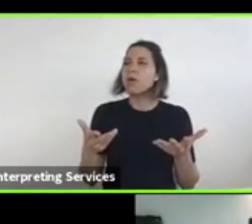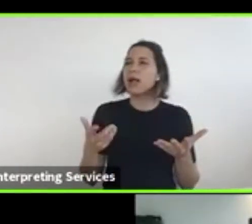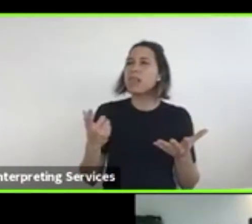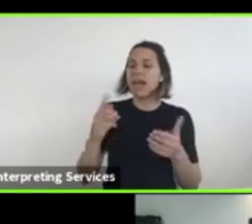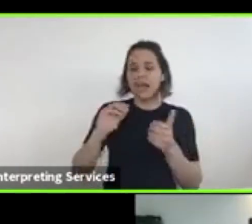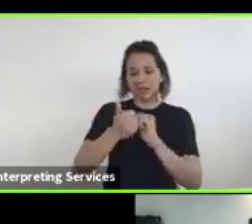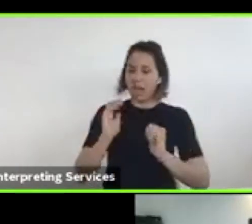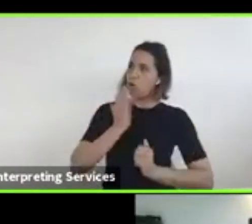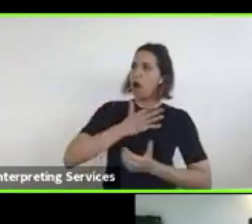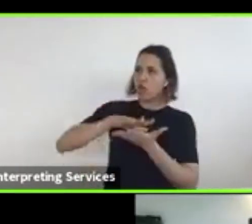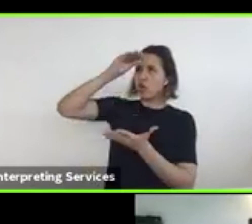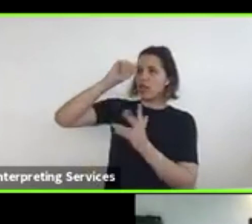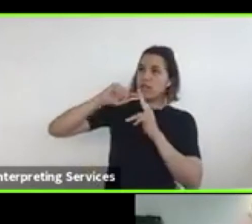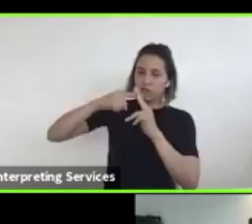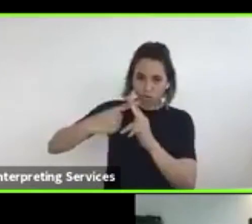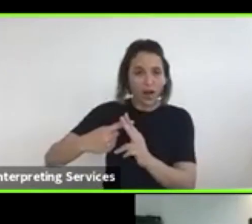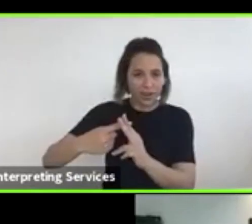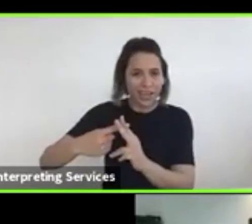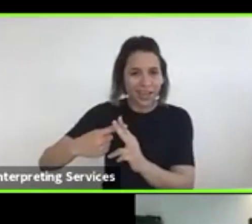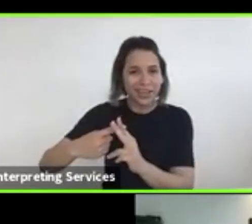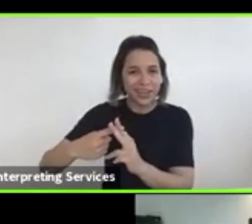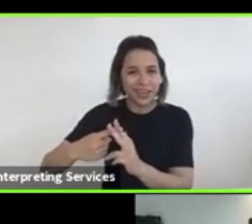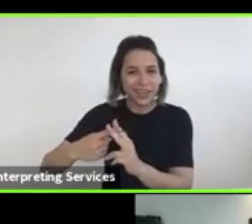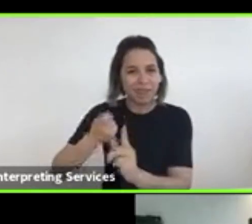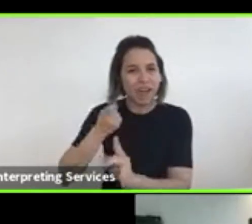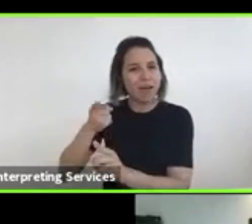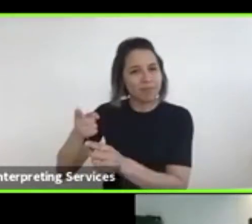STARTED AND EVEN IN APPROACHING DIFFERENT